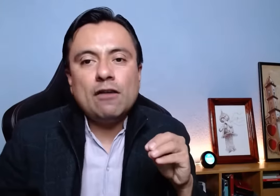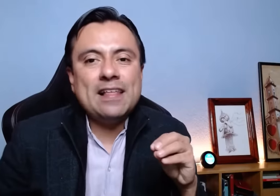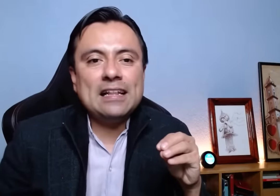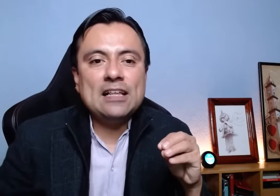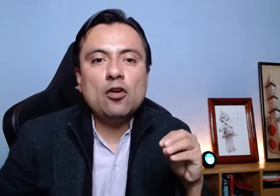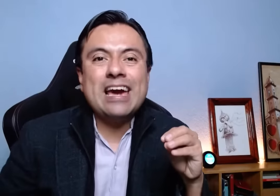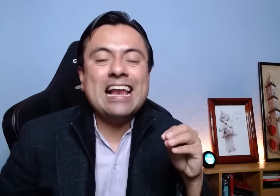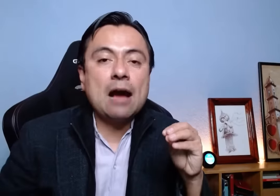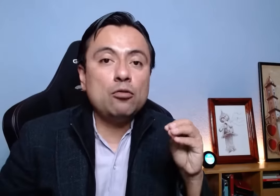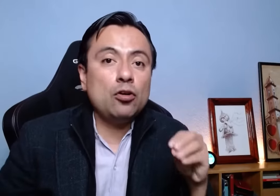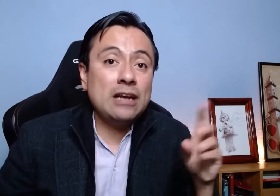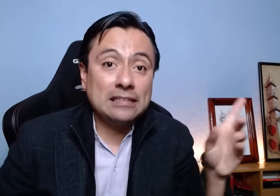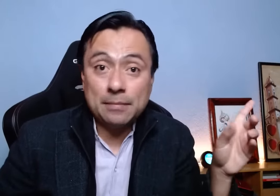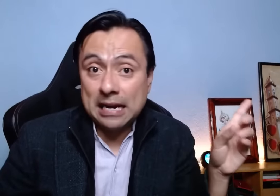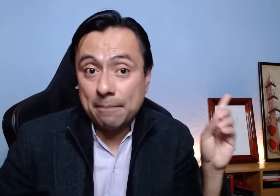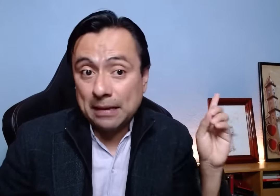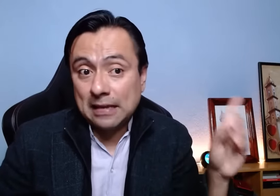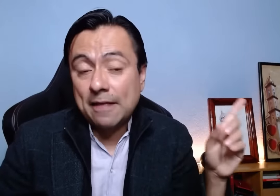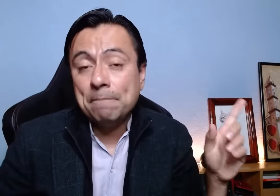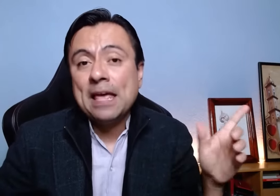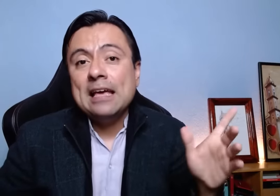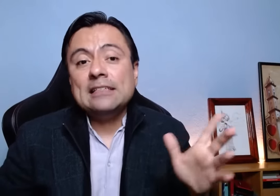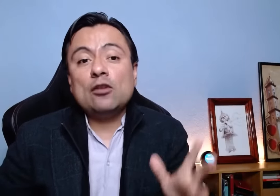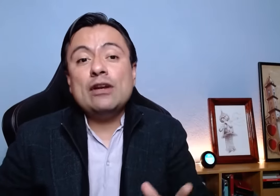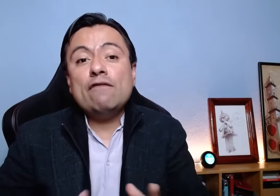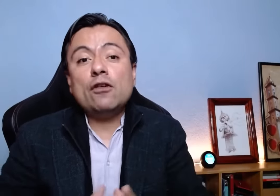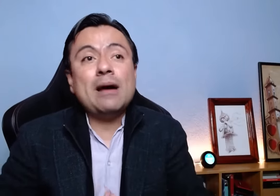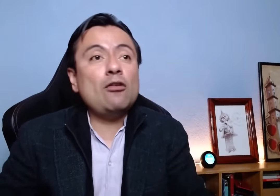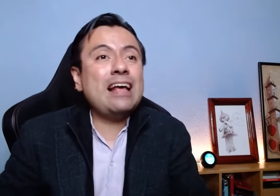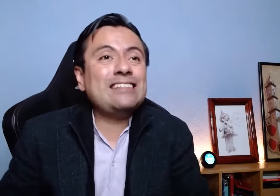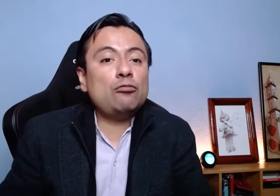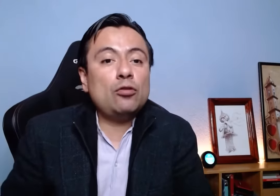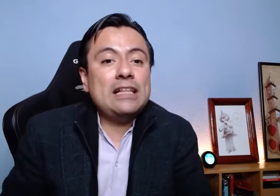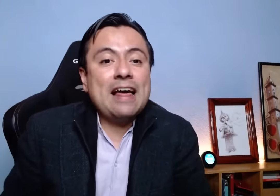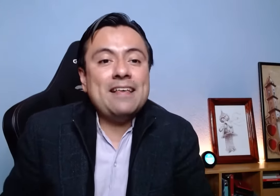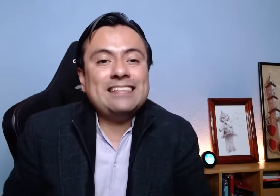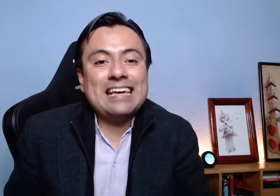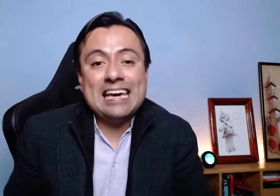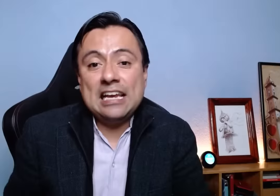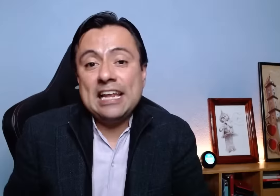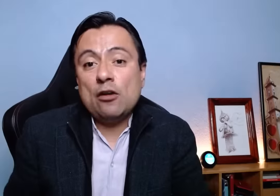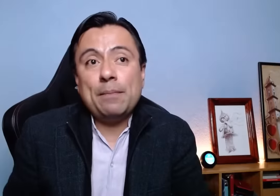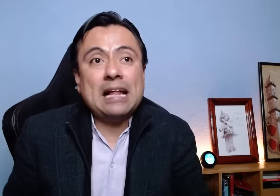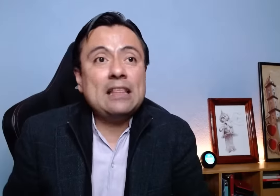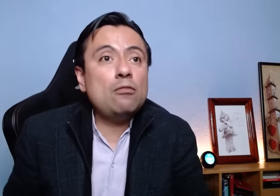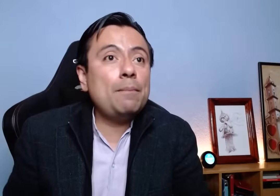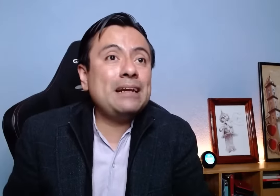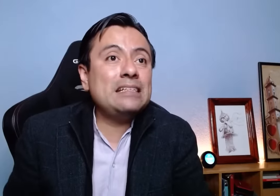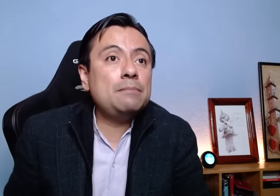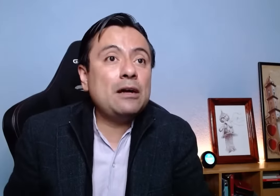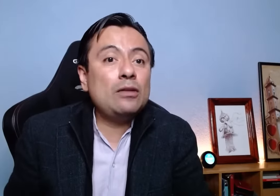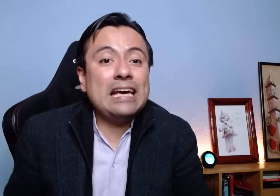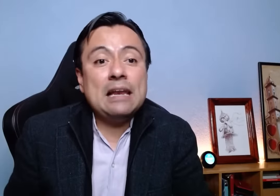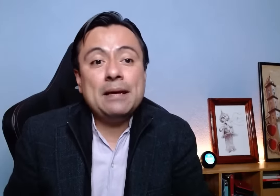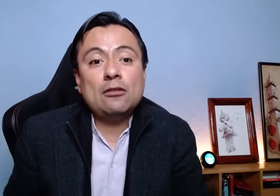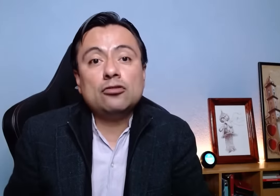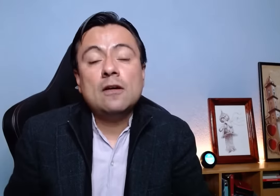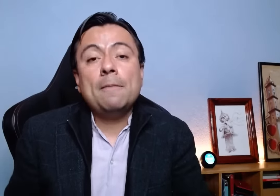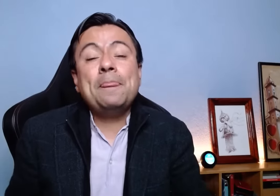in this municipality he was also arrested the abalone last week according to The authorities reported in